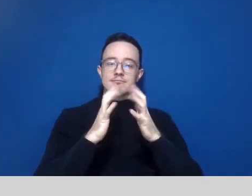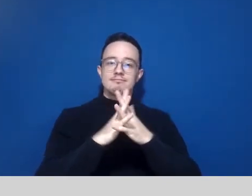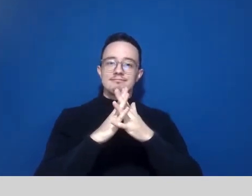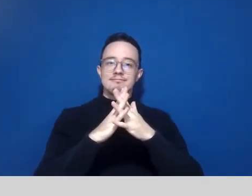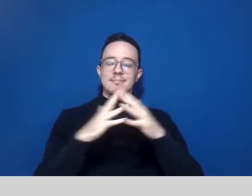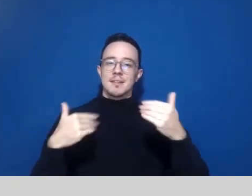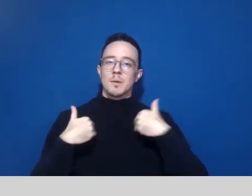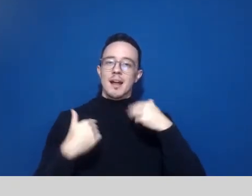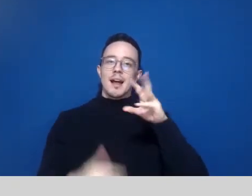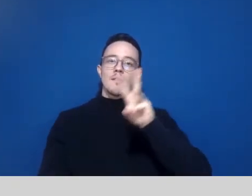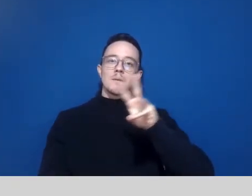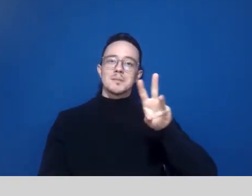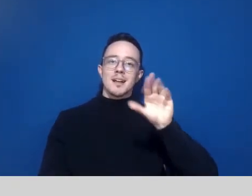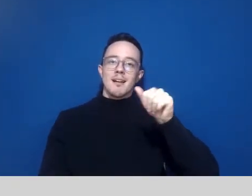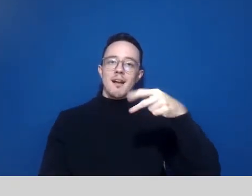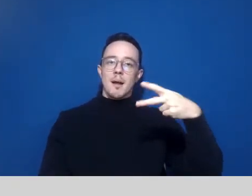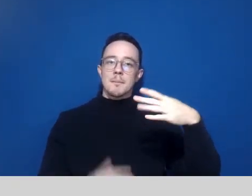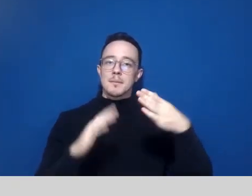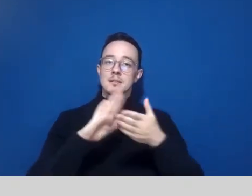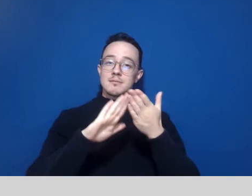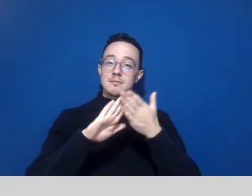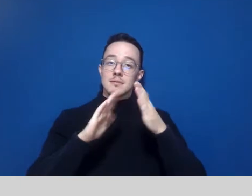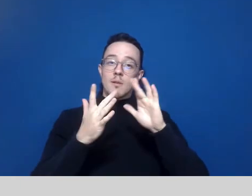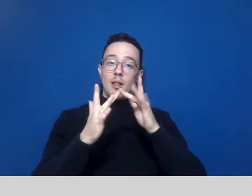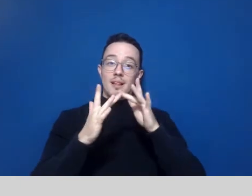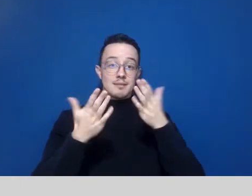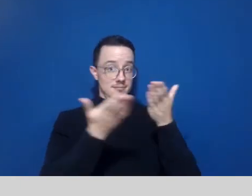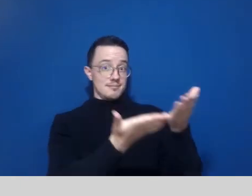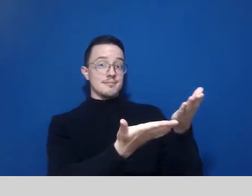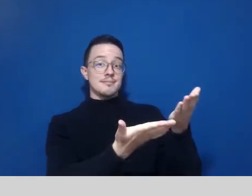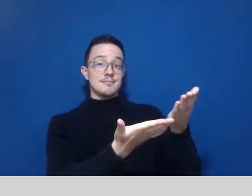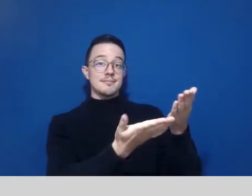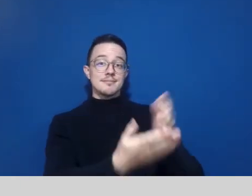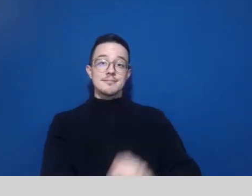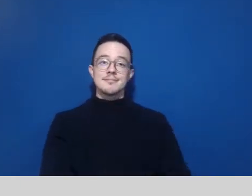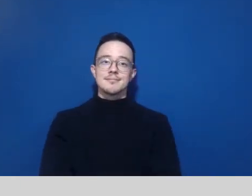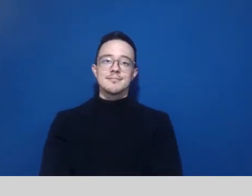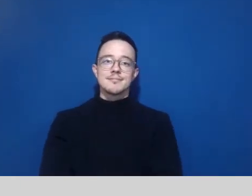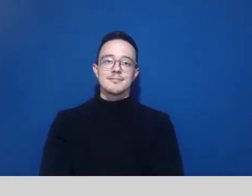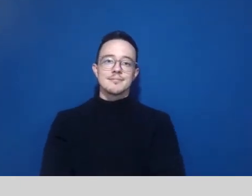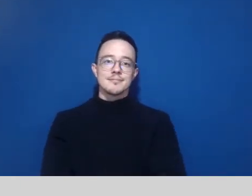I will have a Web application that is running online. Here we go with that data.